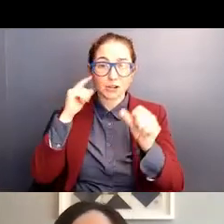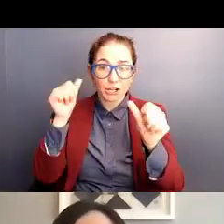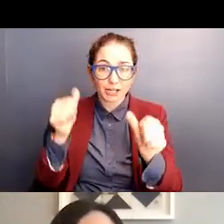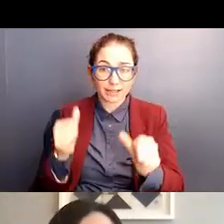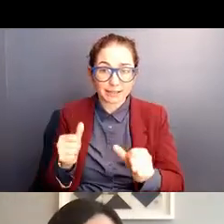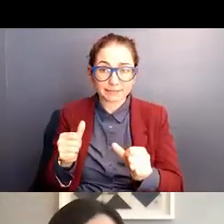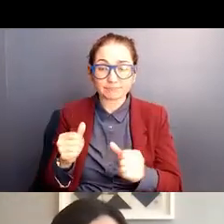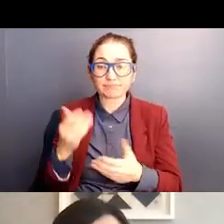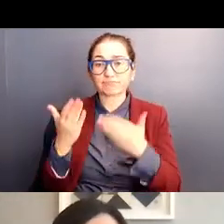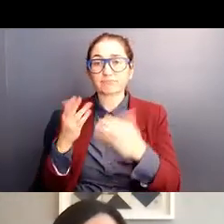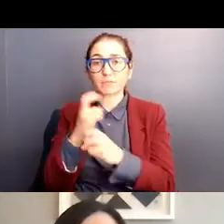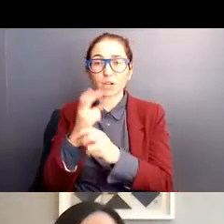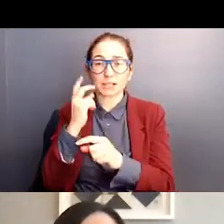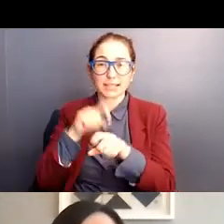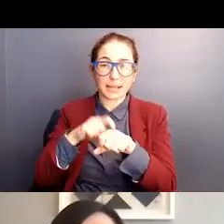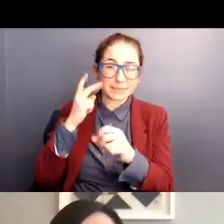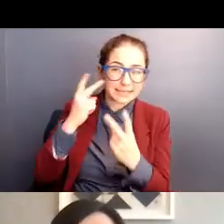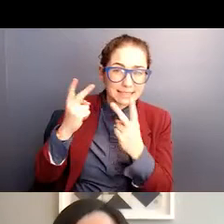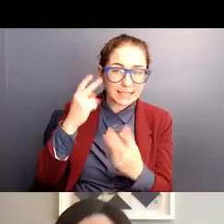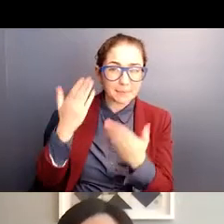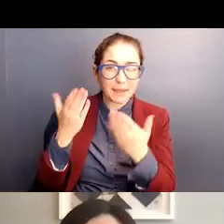having difficulty seeing. Maybe they've developed macular